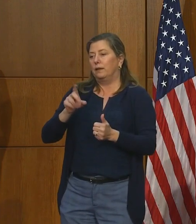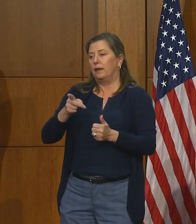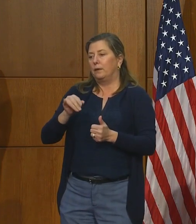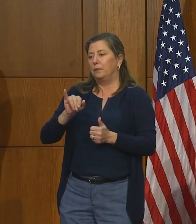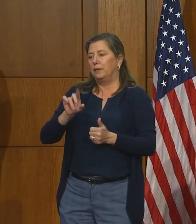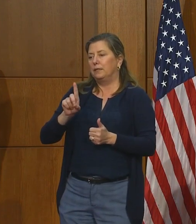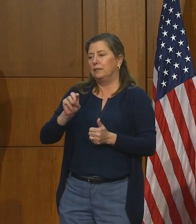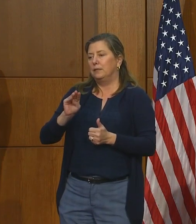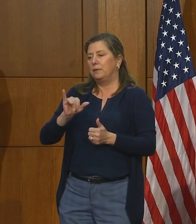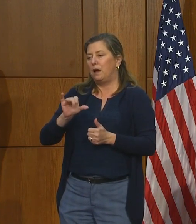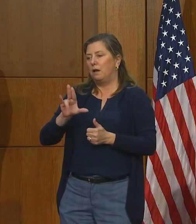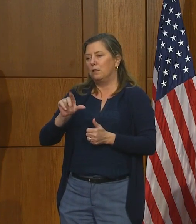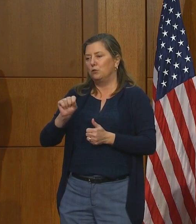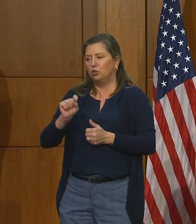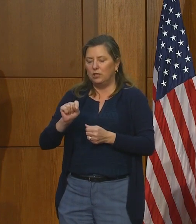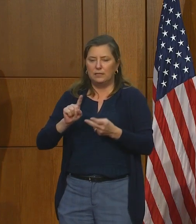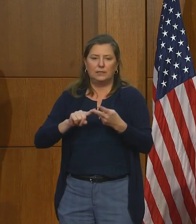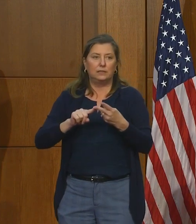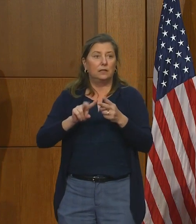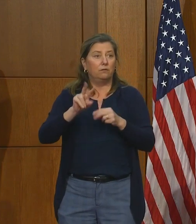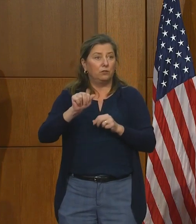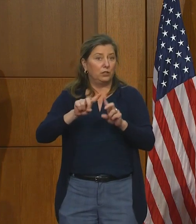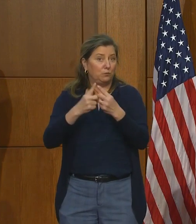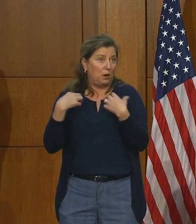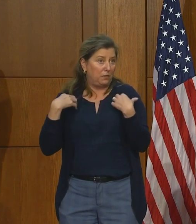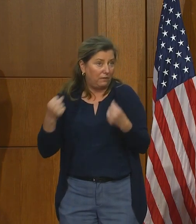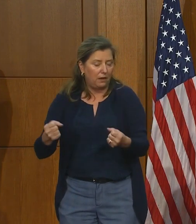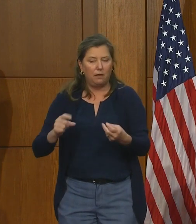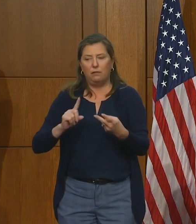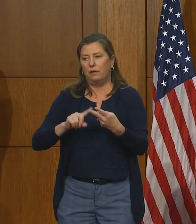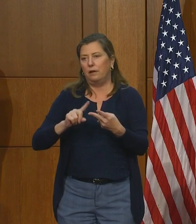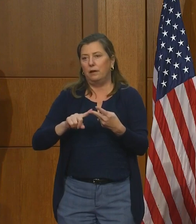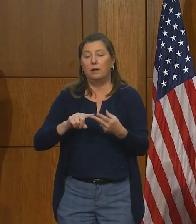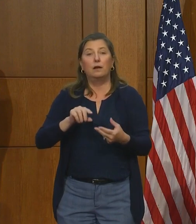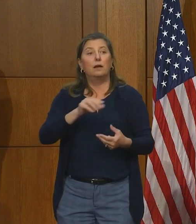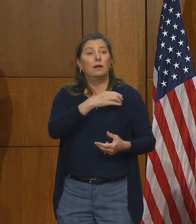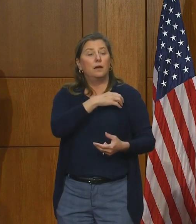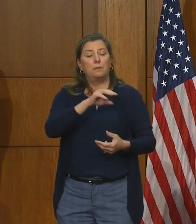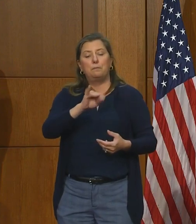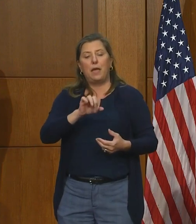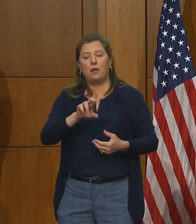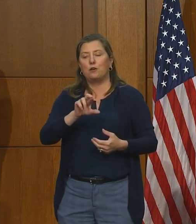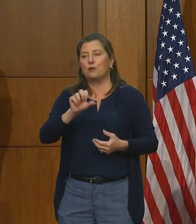DECISION ABOUT THE RICHMOND YOU